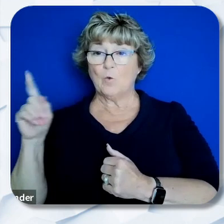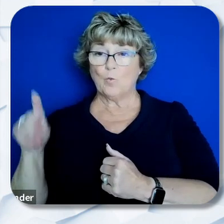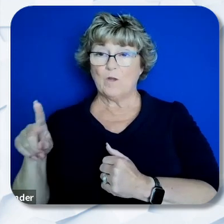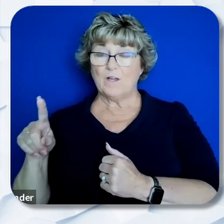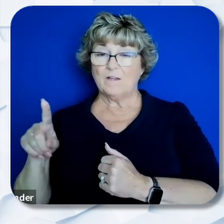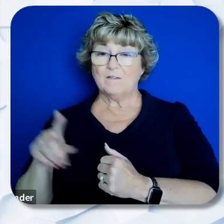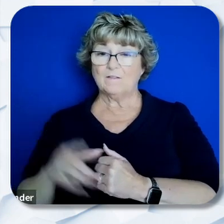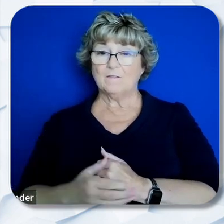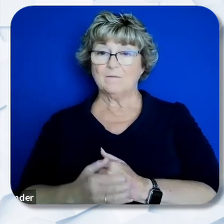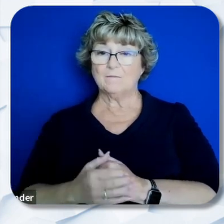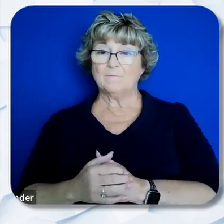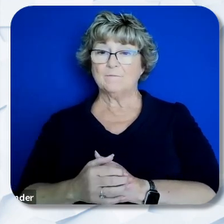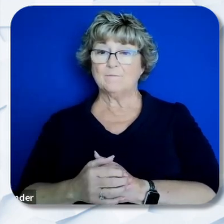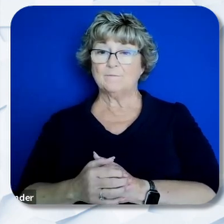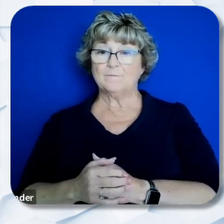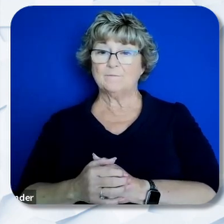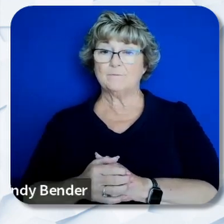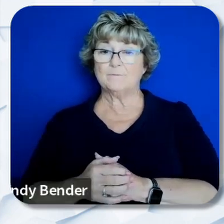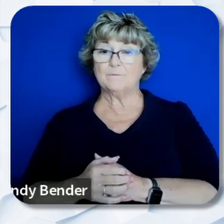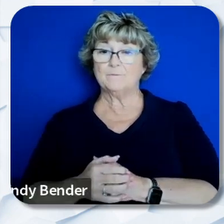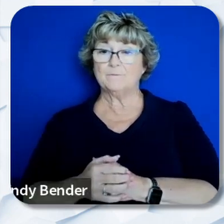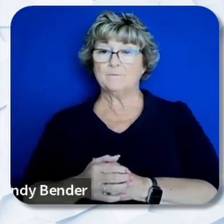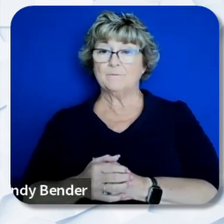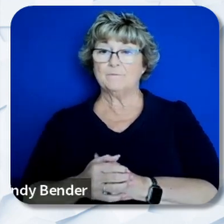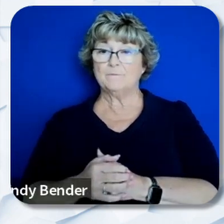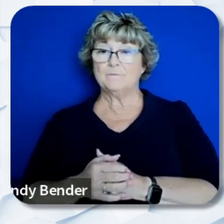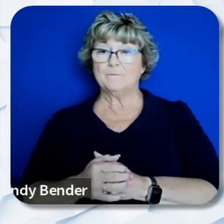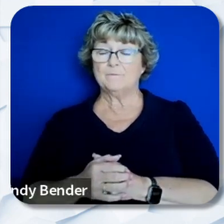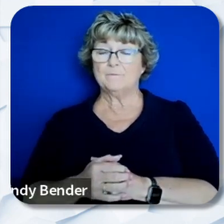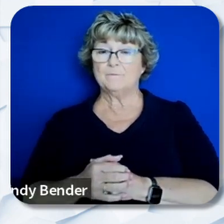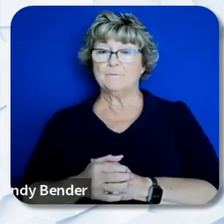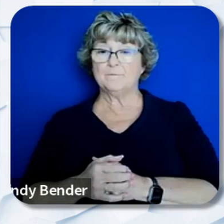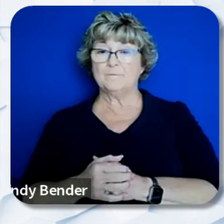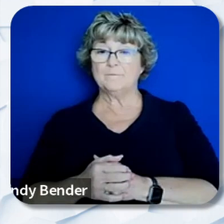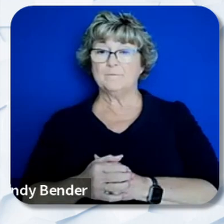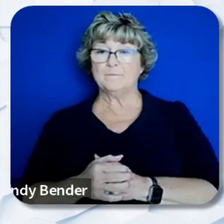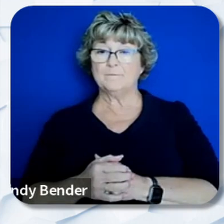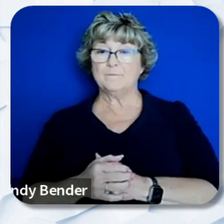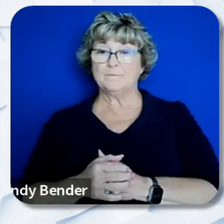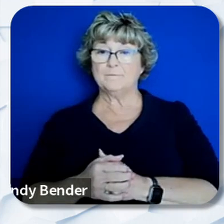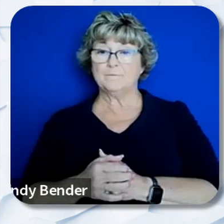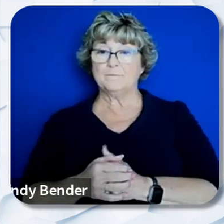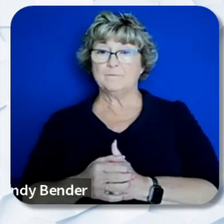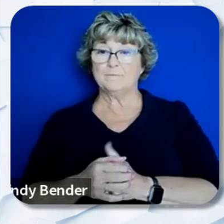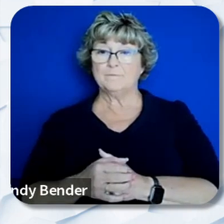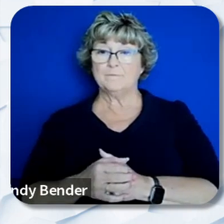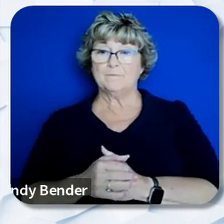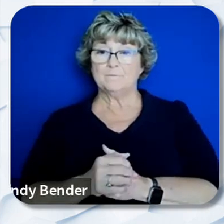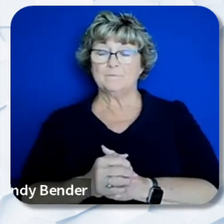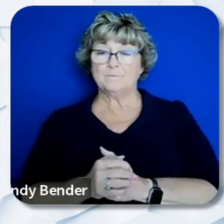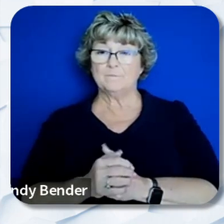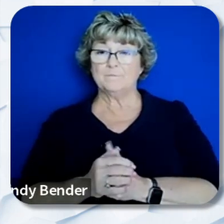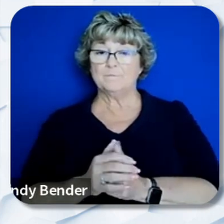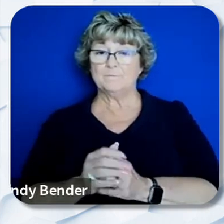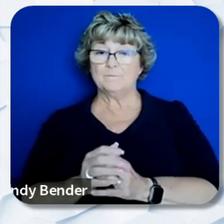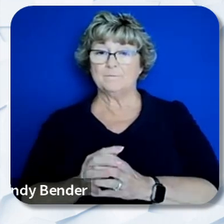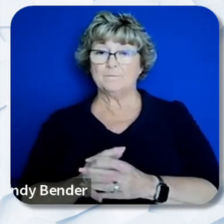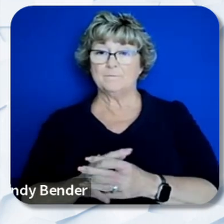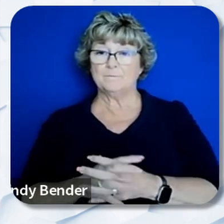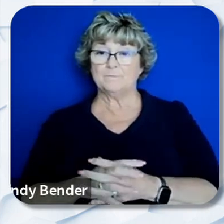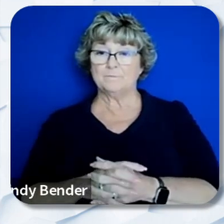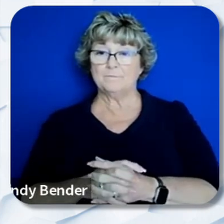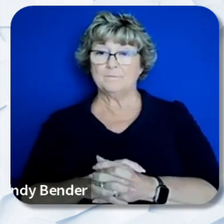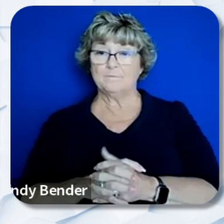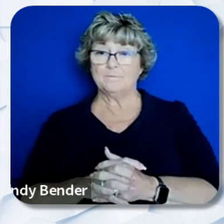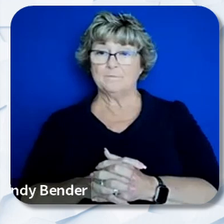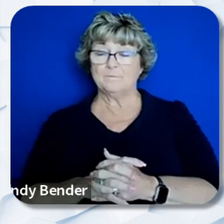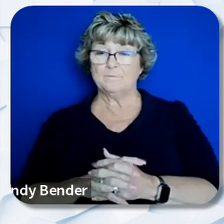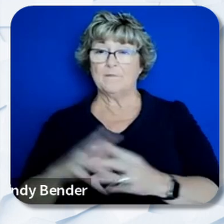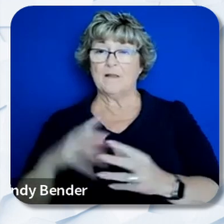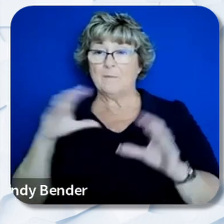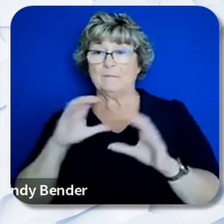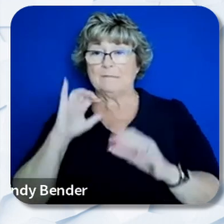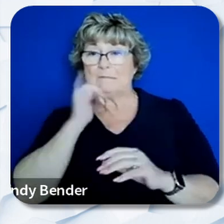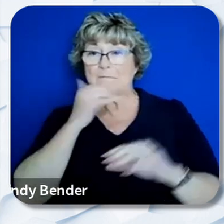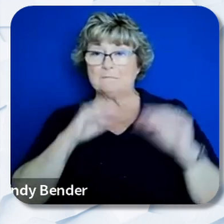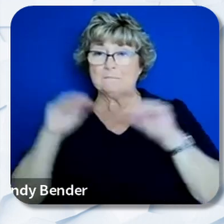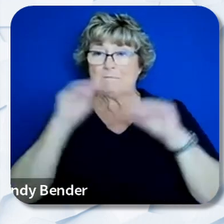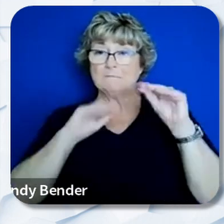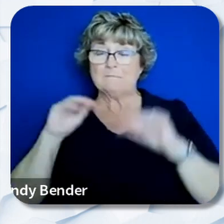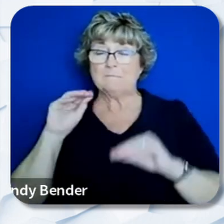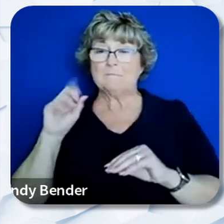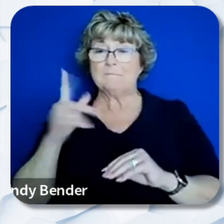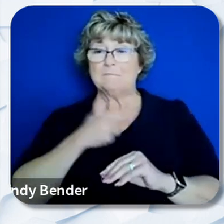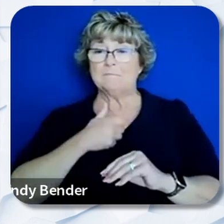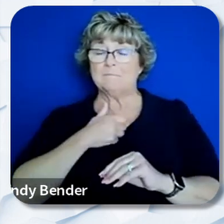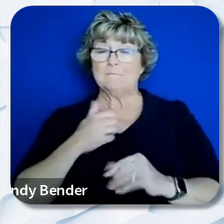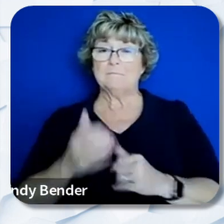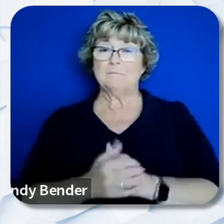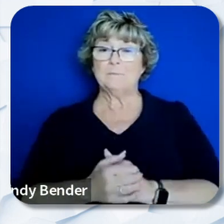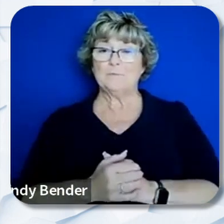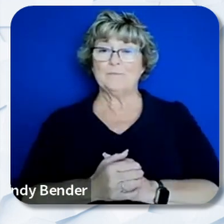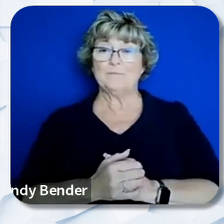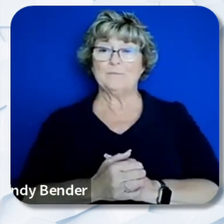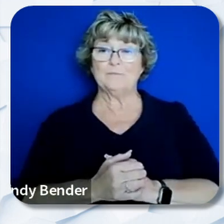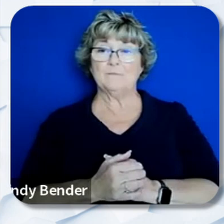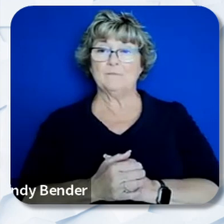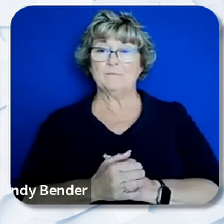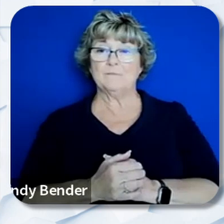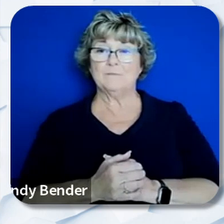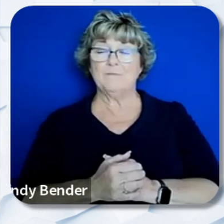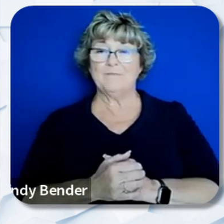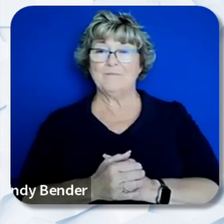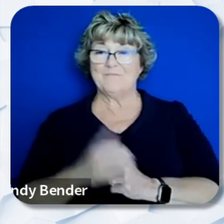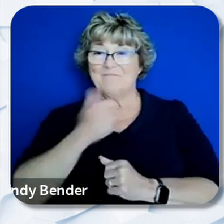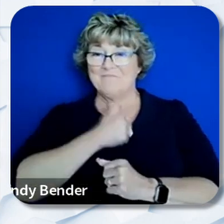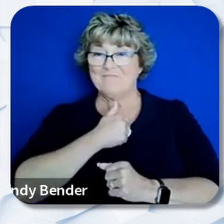back on. Oh. Sorry. I'm doing this incorrectly. Apologies on that. I have to make sure everyone